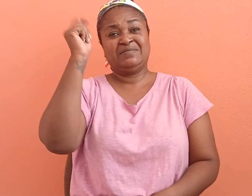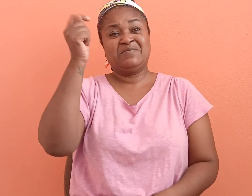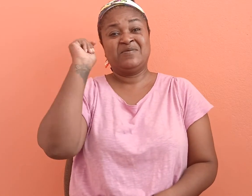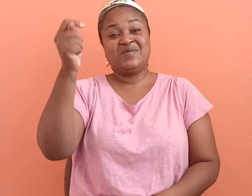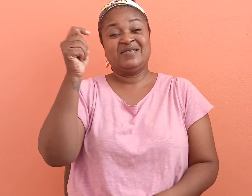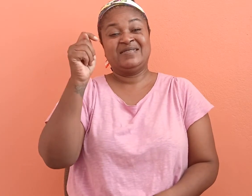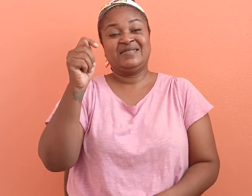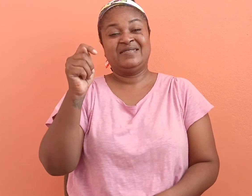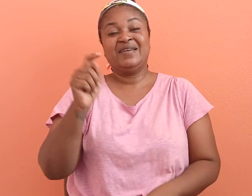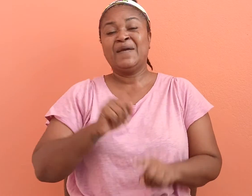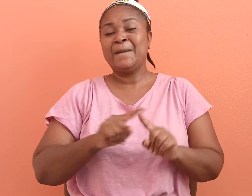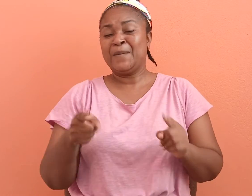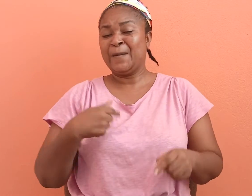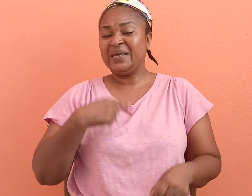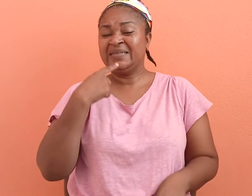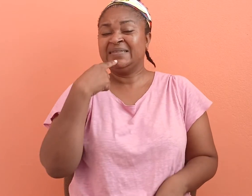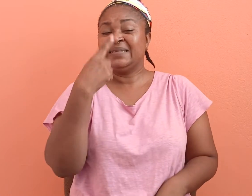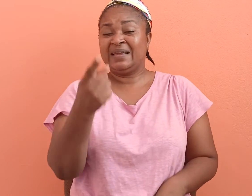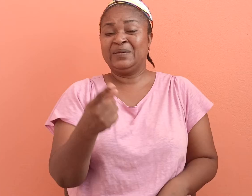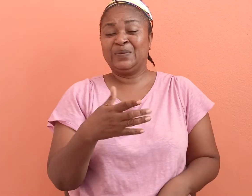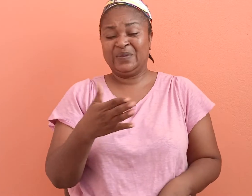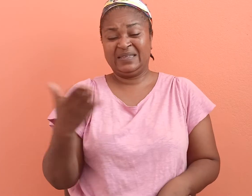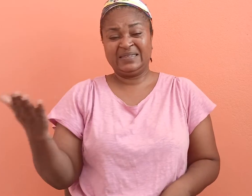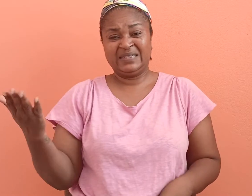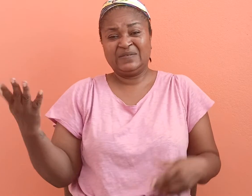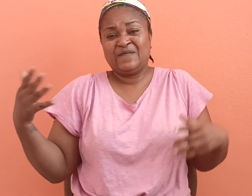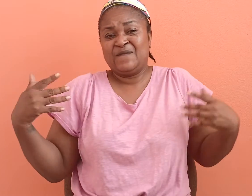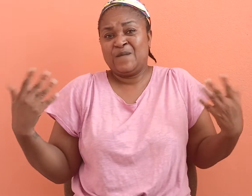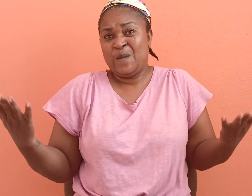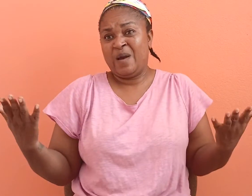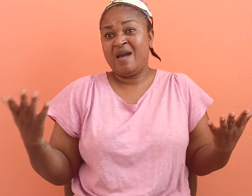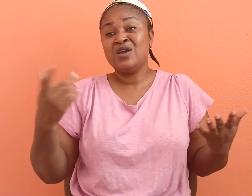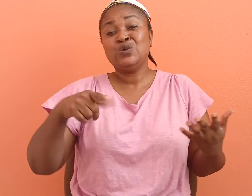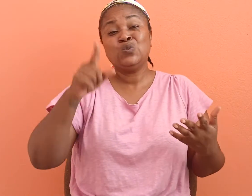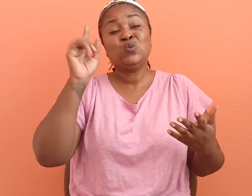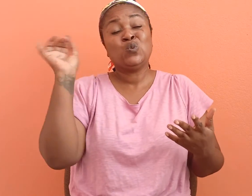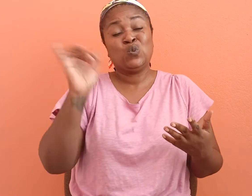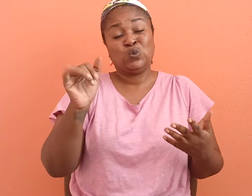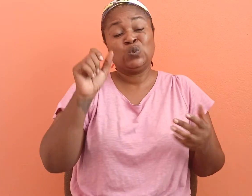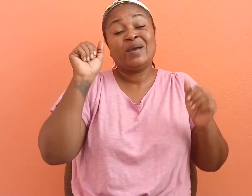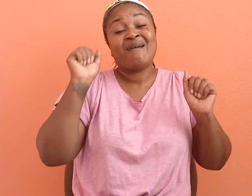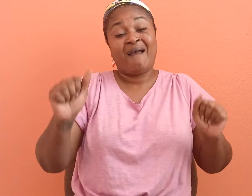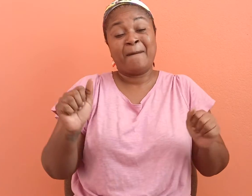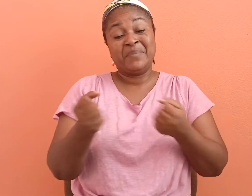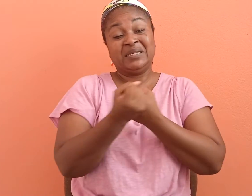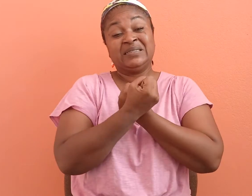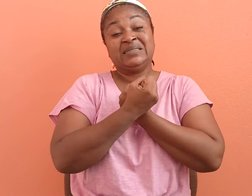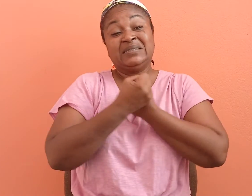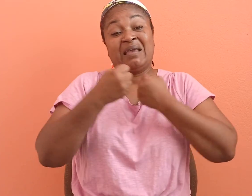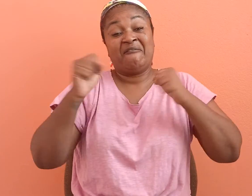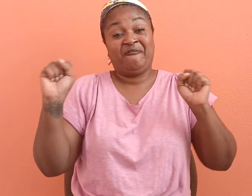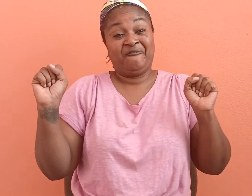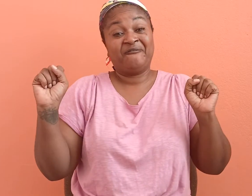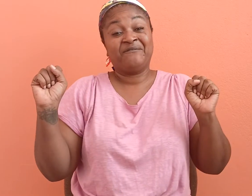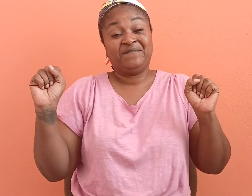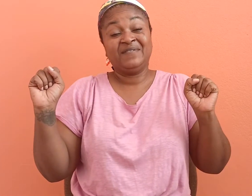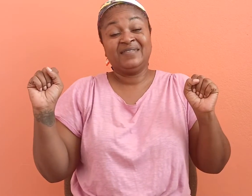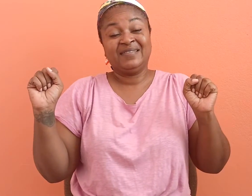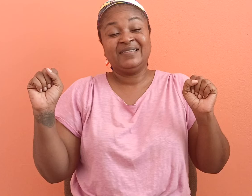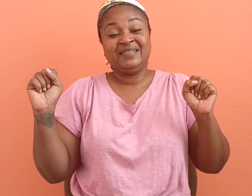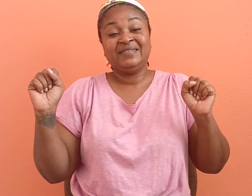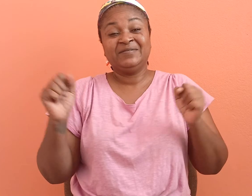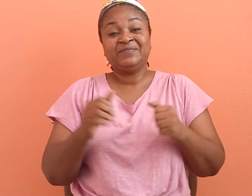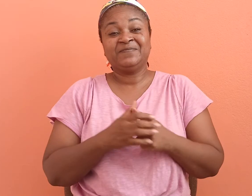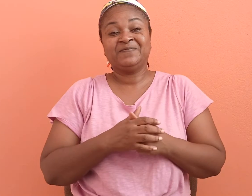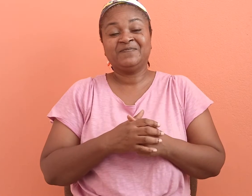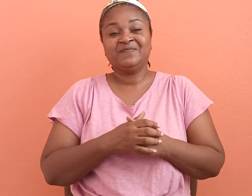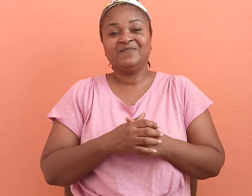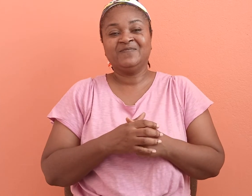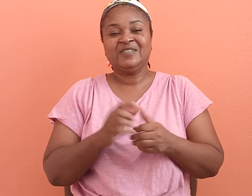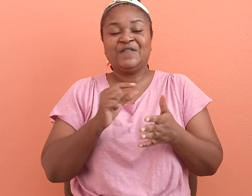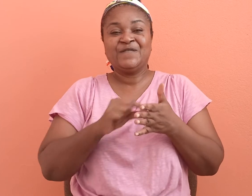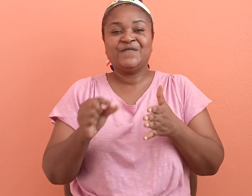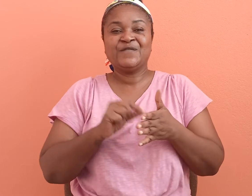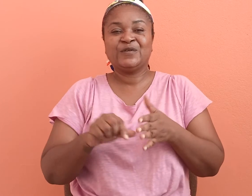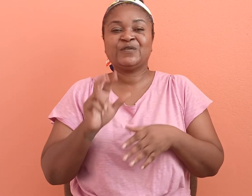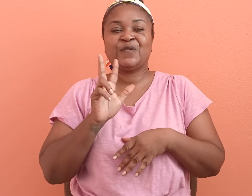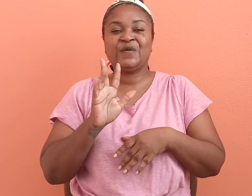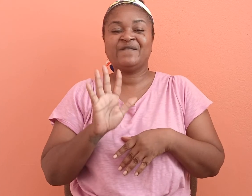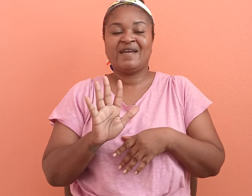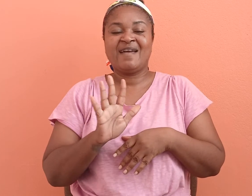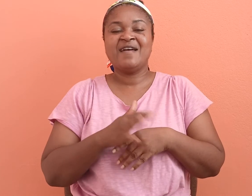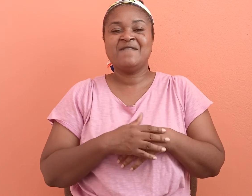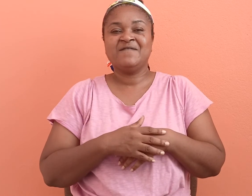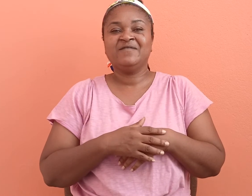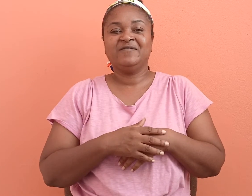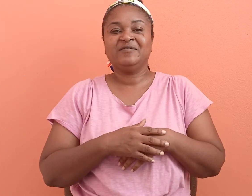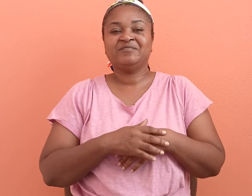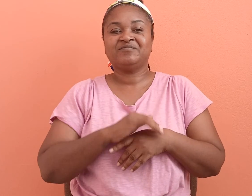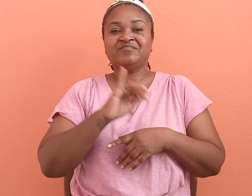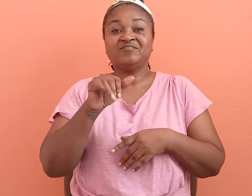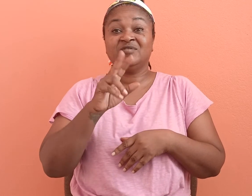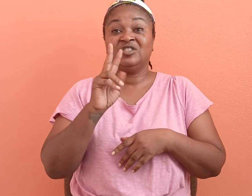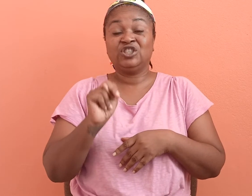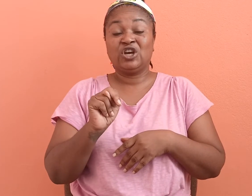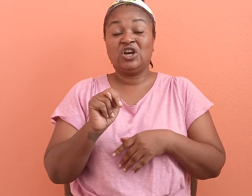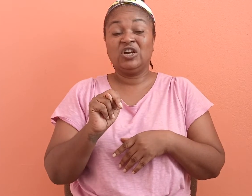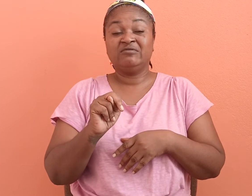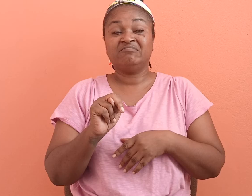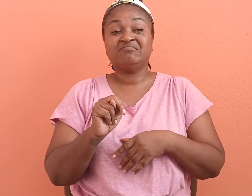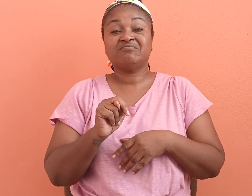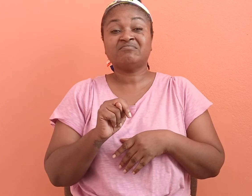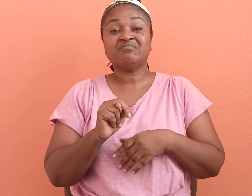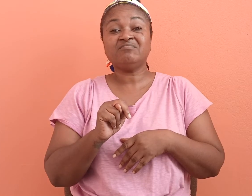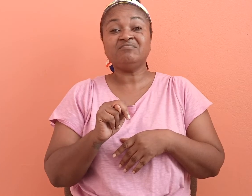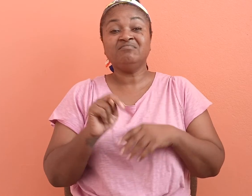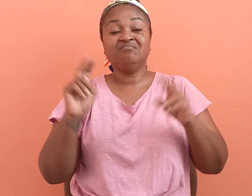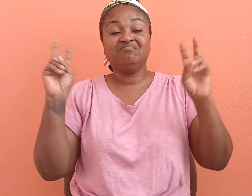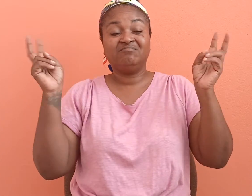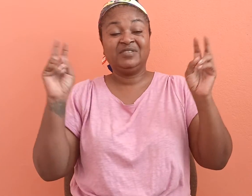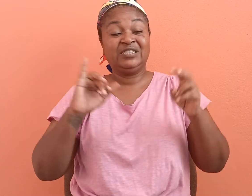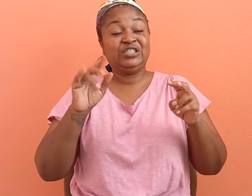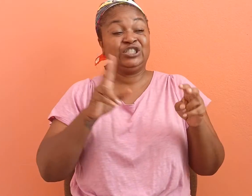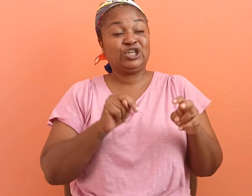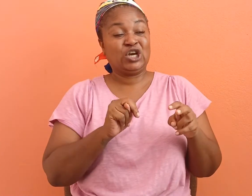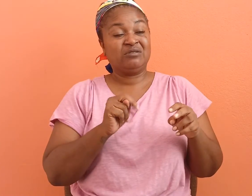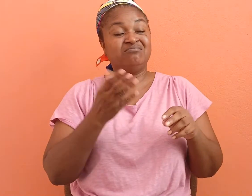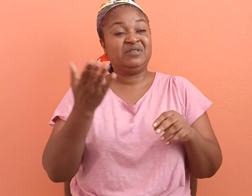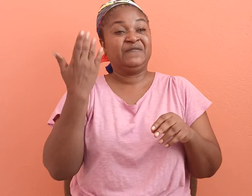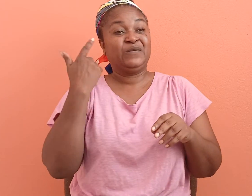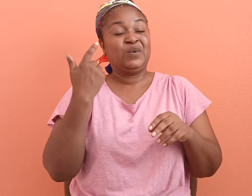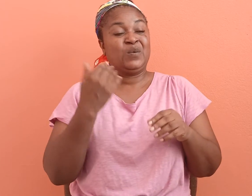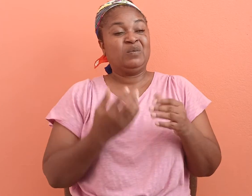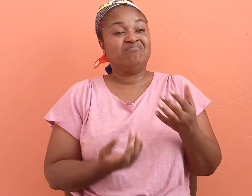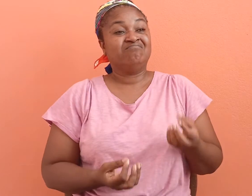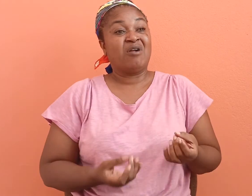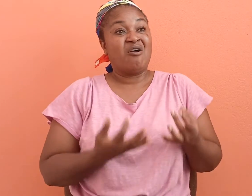I say these things so that you can be saved. 35 John was a burning and shining lamp,